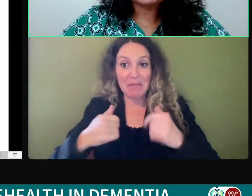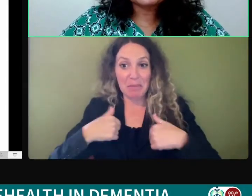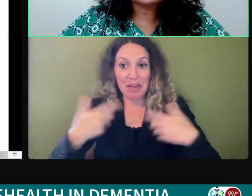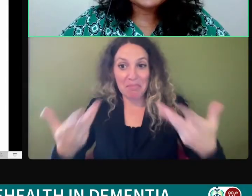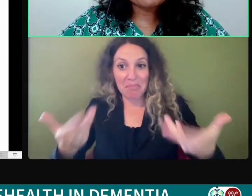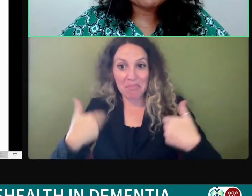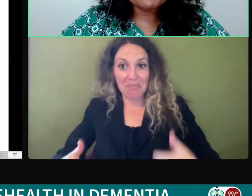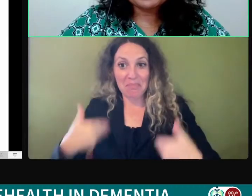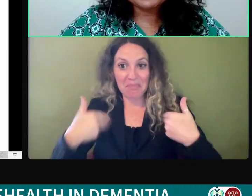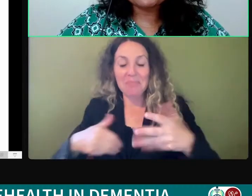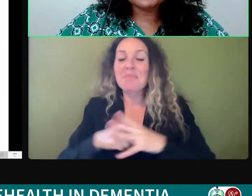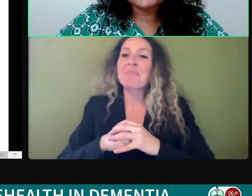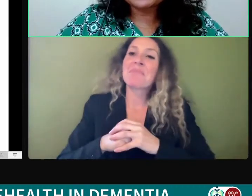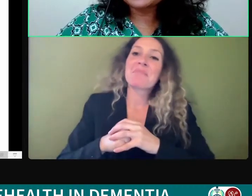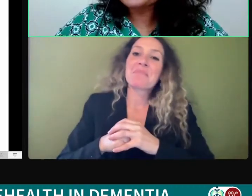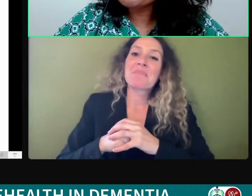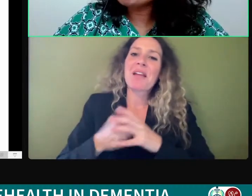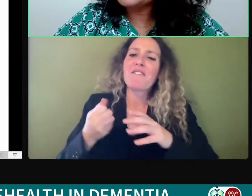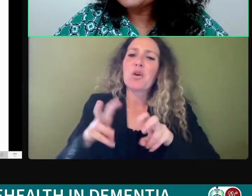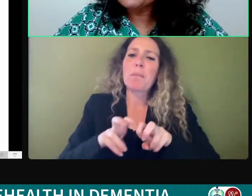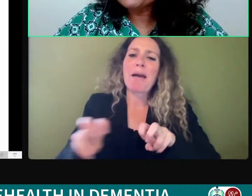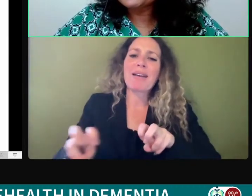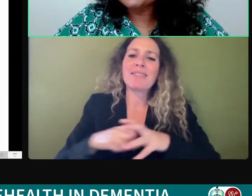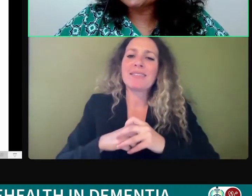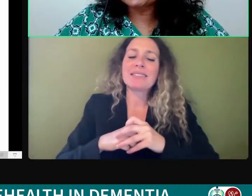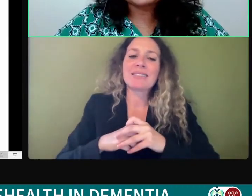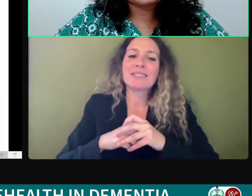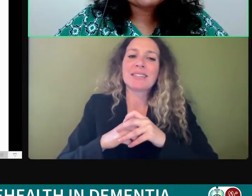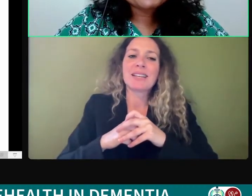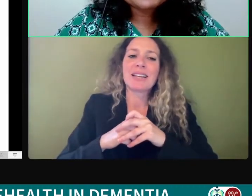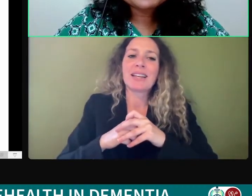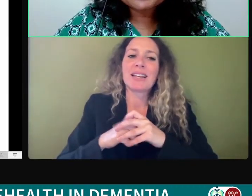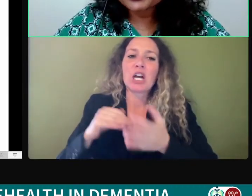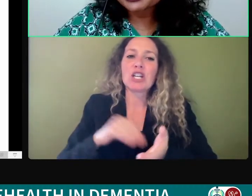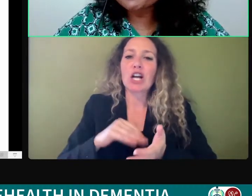here today for a few minutes of questions. Myself, Dr Christine Gould and Dr Sharon